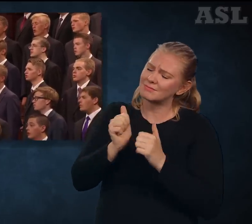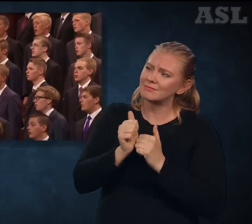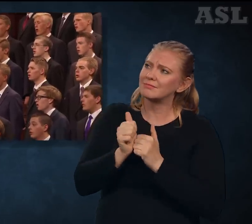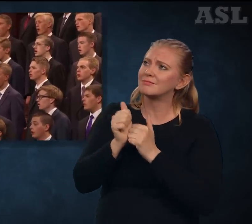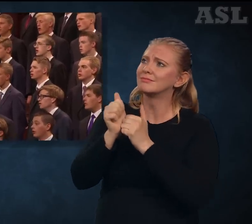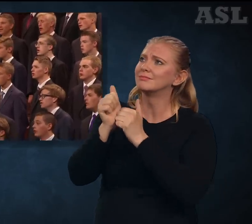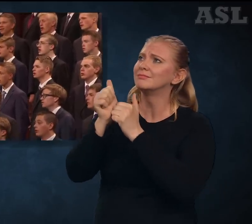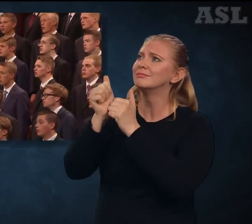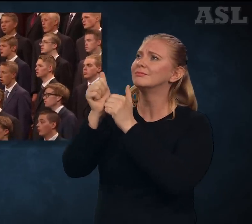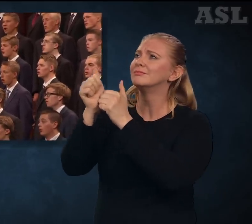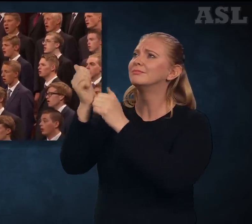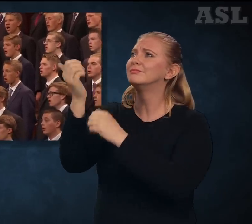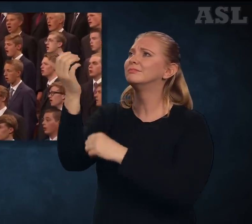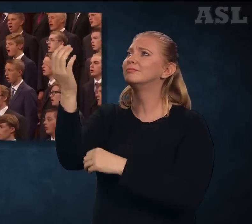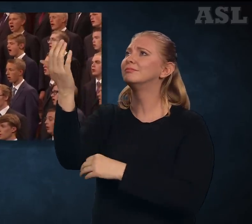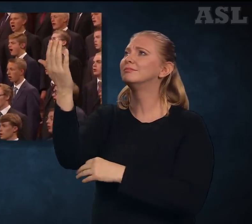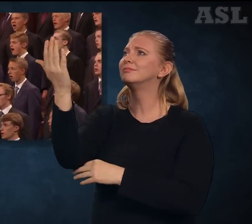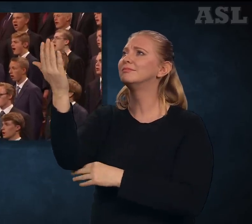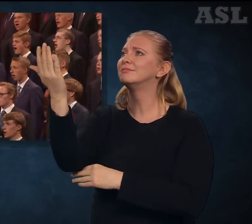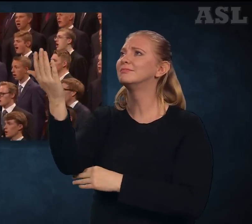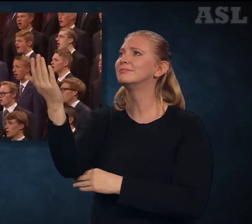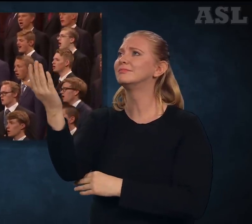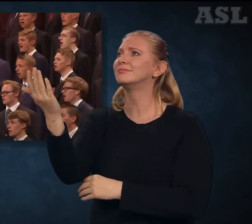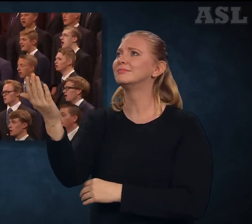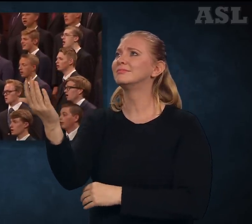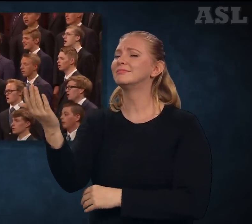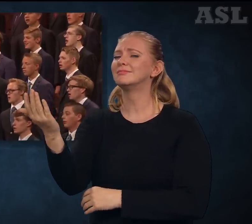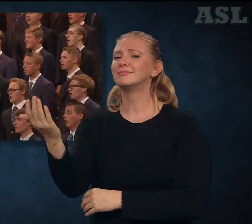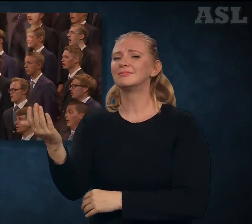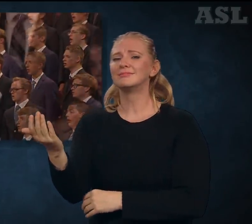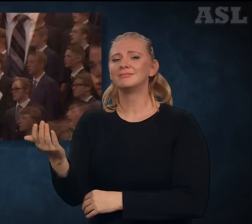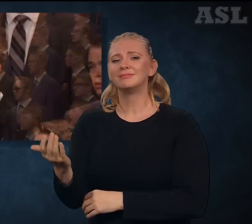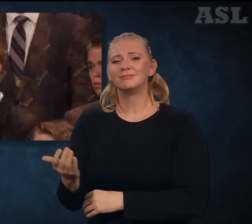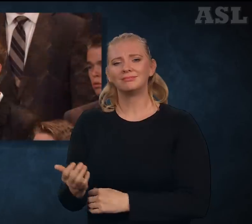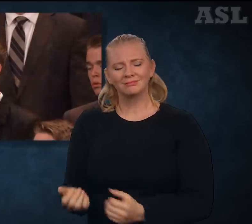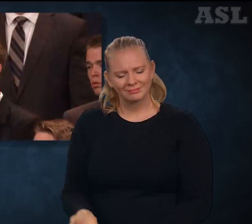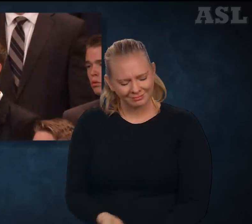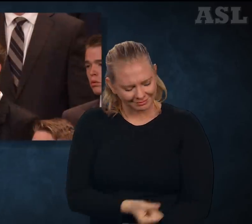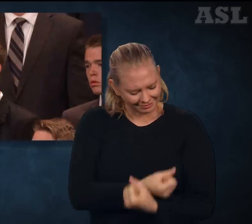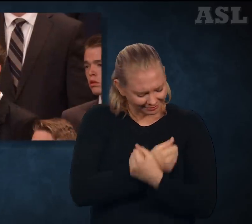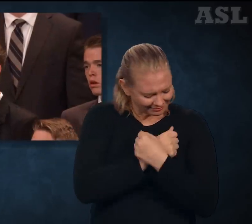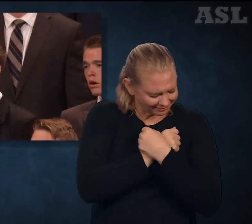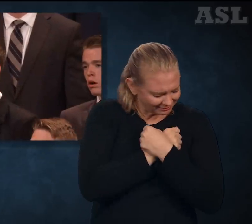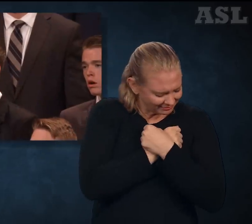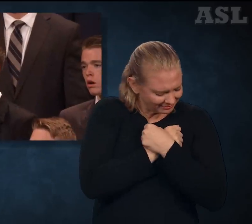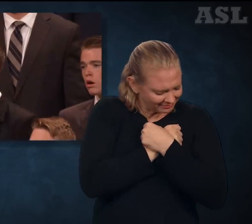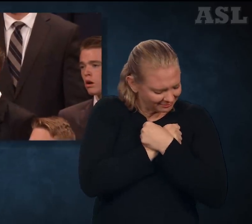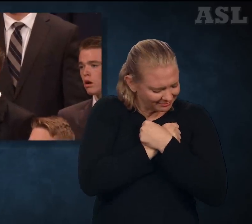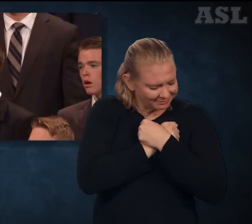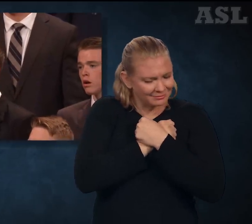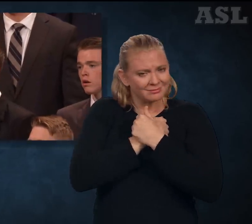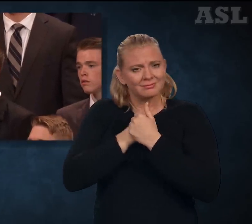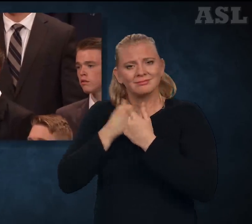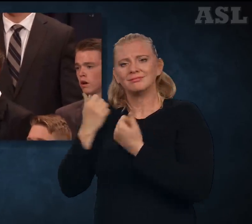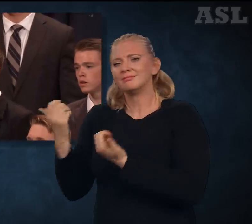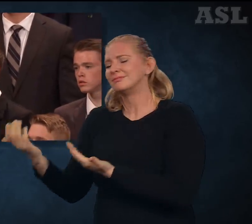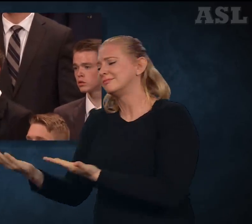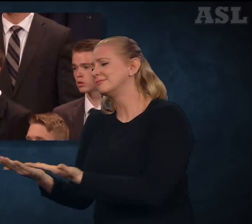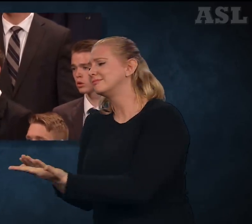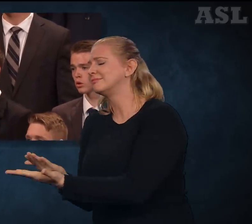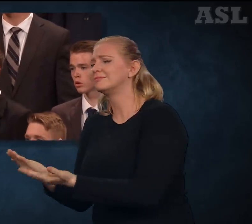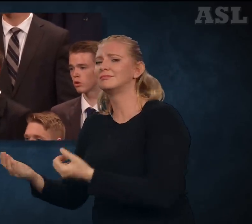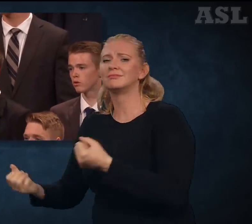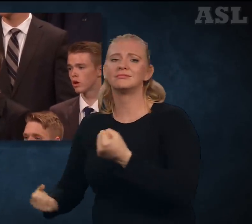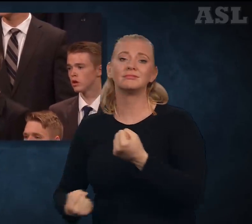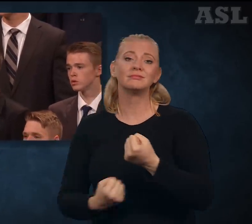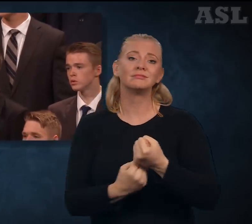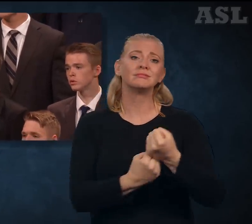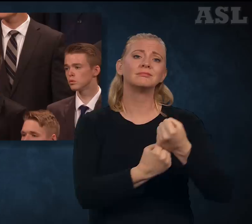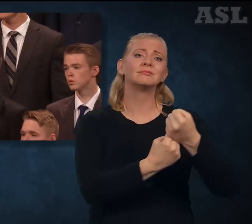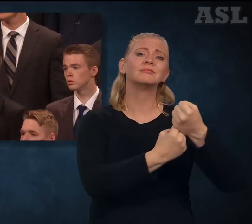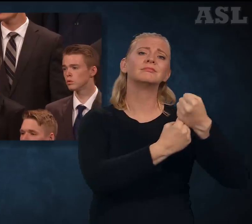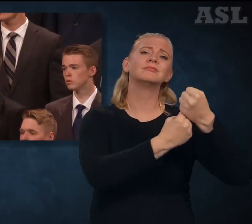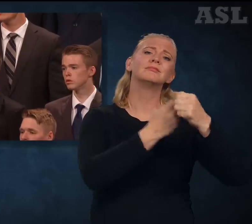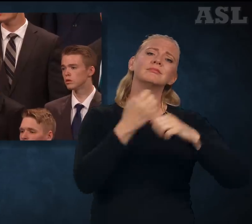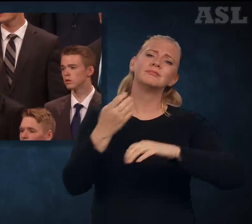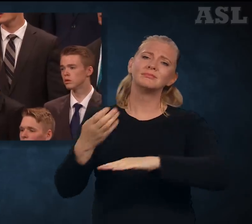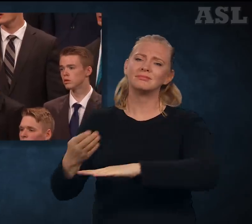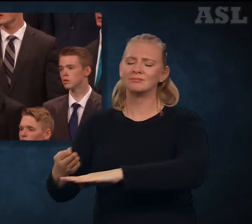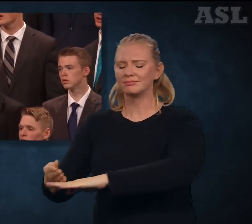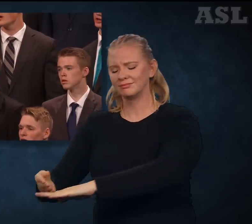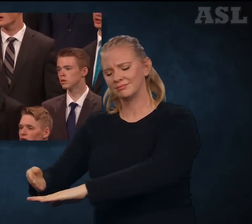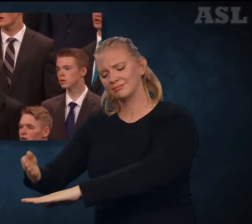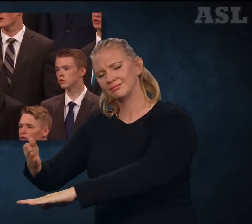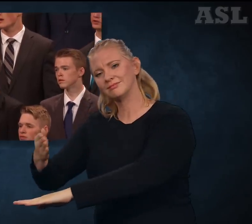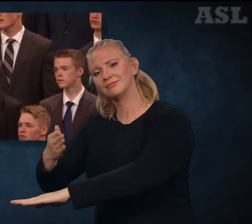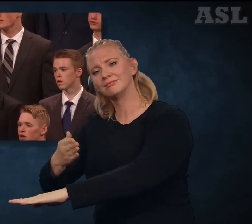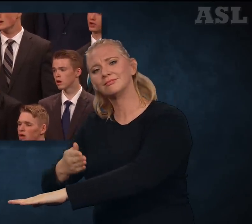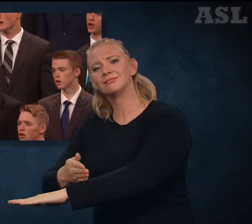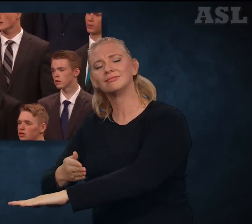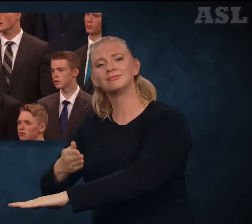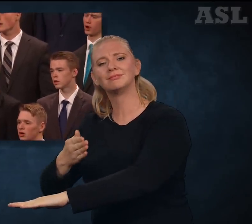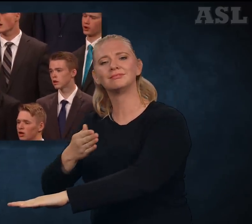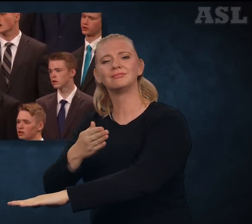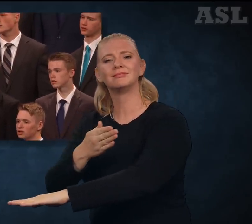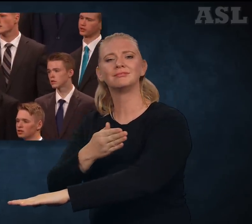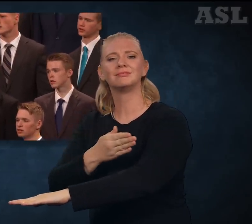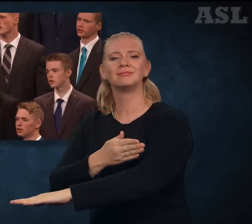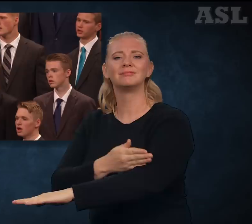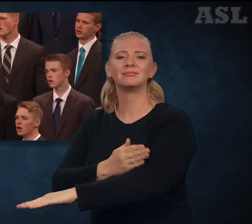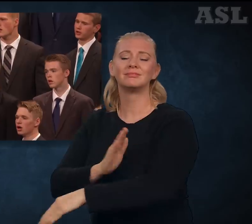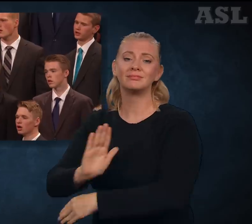TO HELP US WALK HIS WAY, TO LOVE AND SERVE,